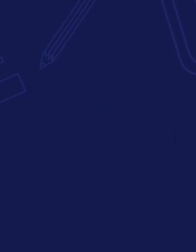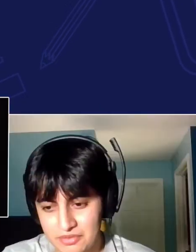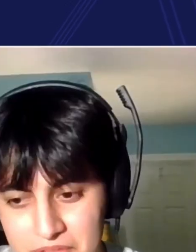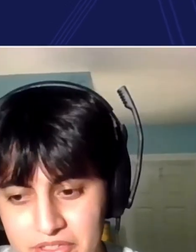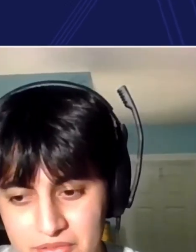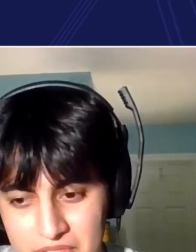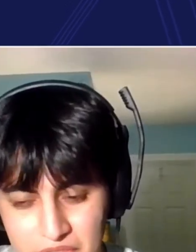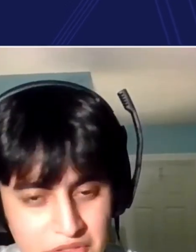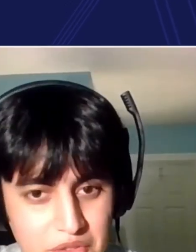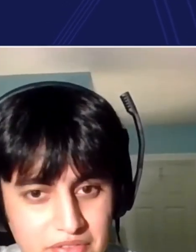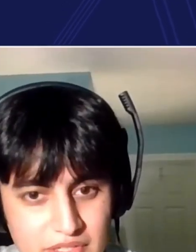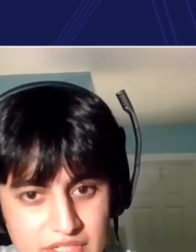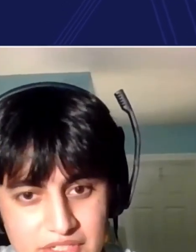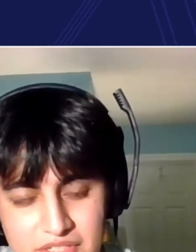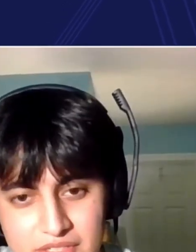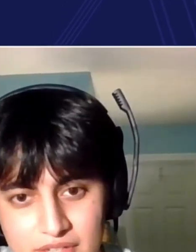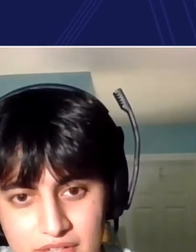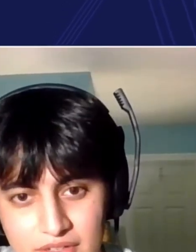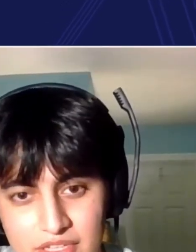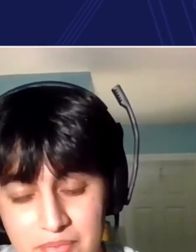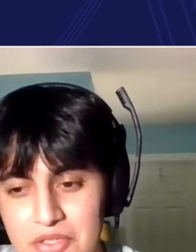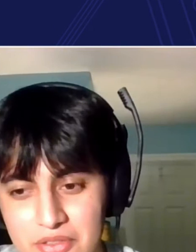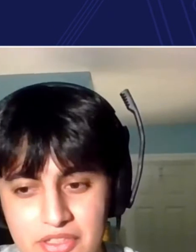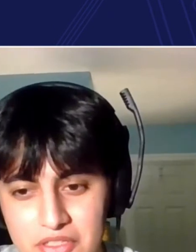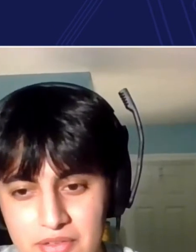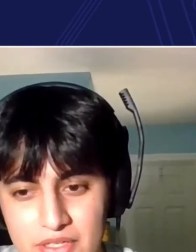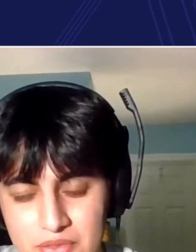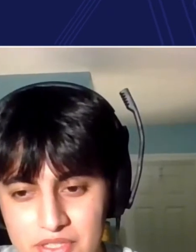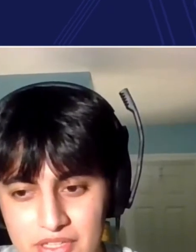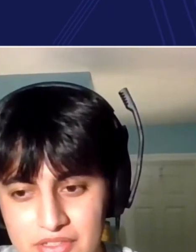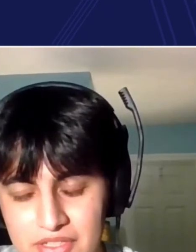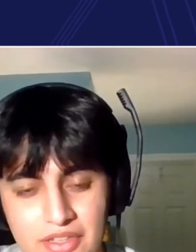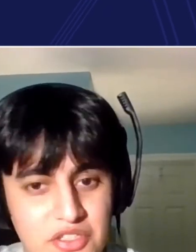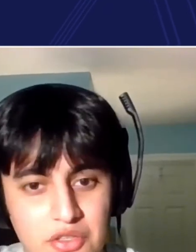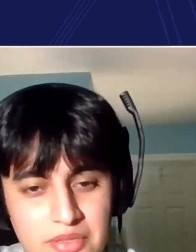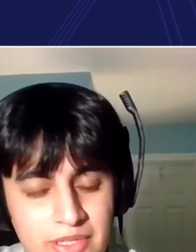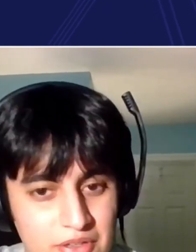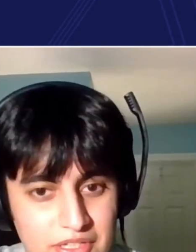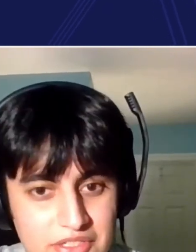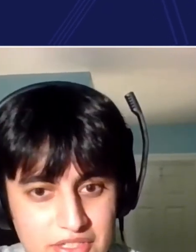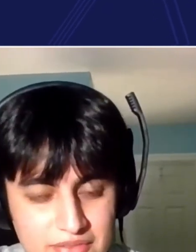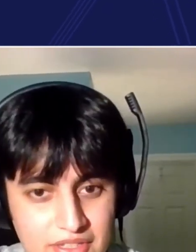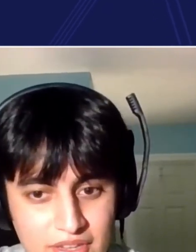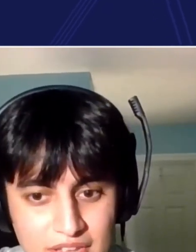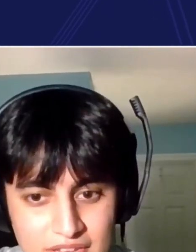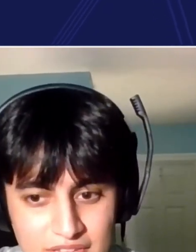[ZAIN:] I really -- I really do enjoy physics... especially the theoretical science and astronomy, all that stuff and...